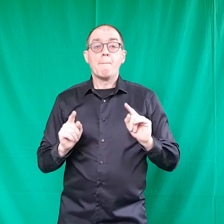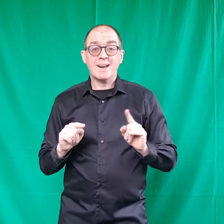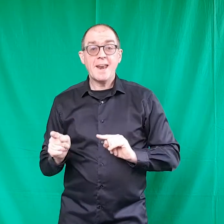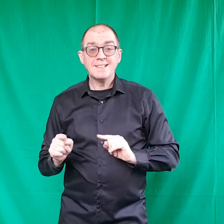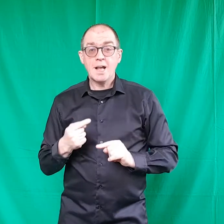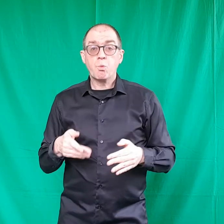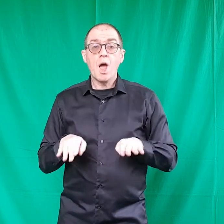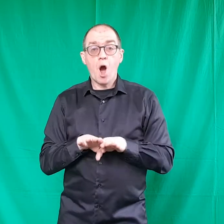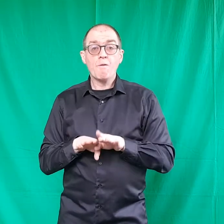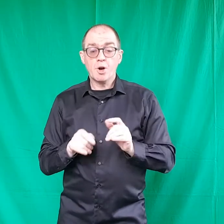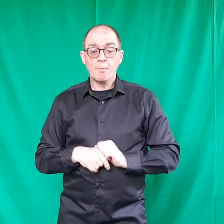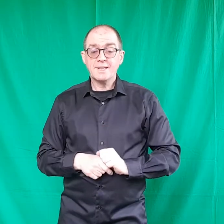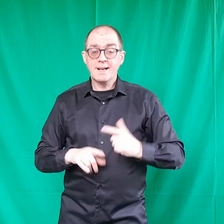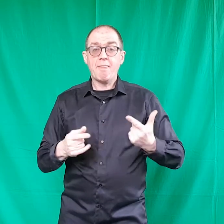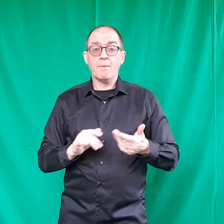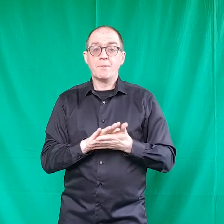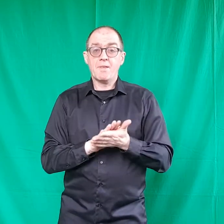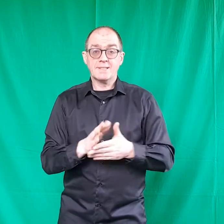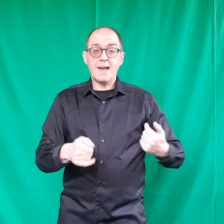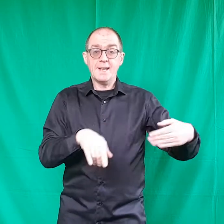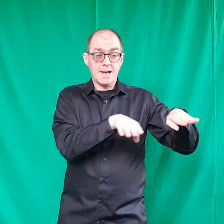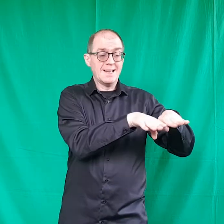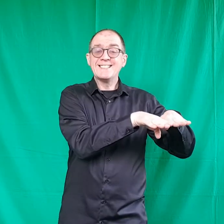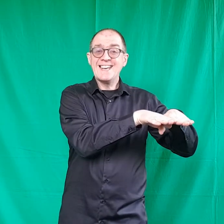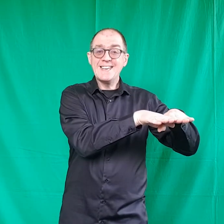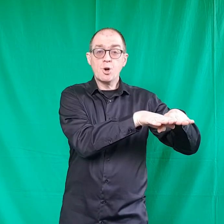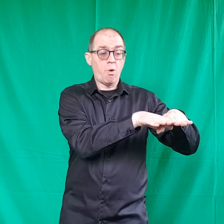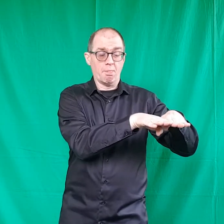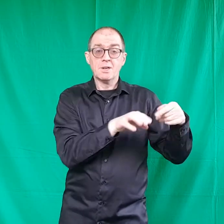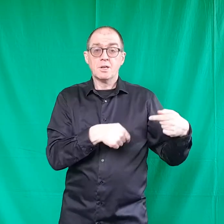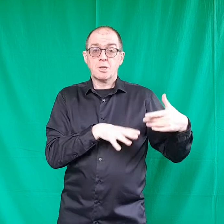But then it says, we're 'overcoming together', and the sign here is 'equal'.